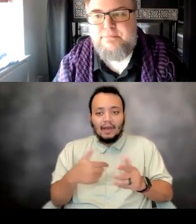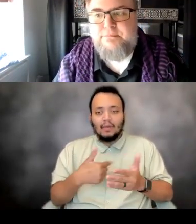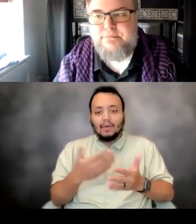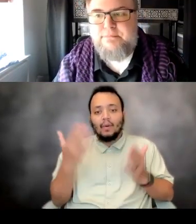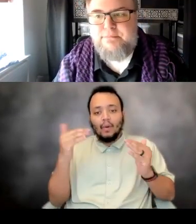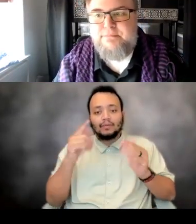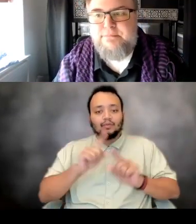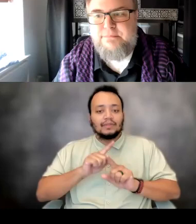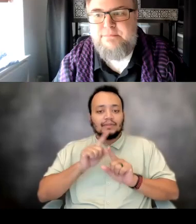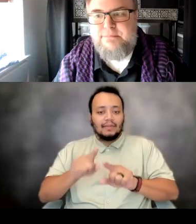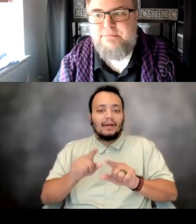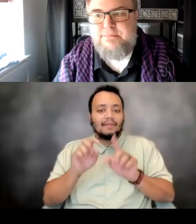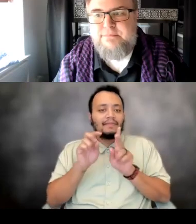by asking them.